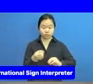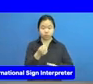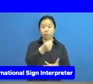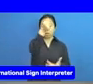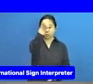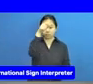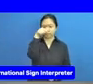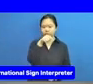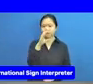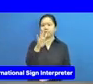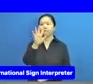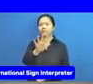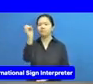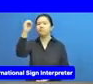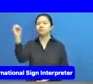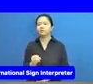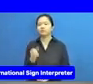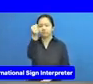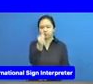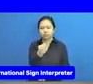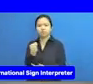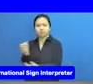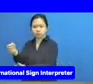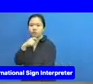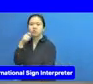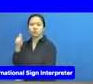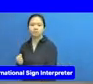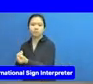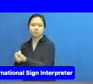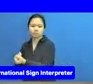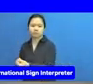or an artistic concept which is ready to tour and can be presented across borders.